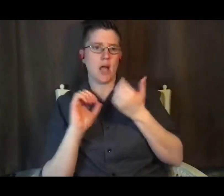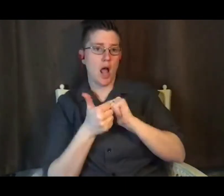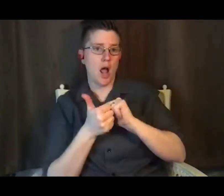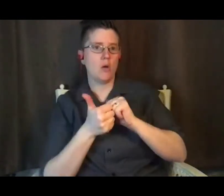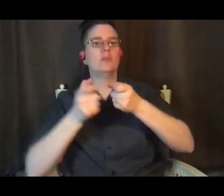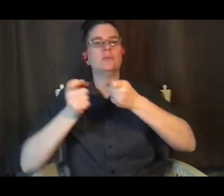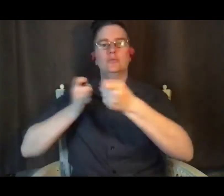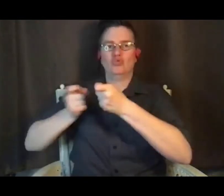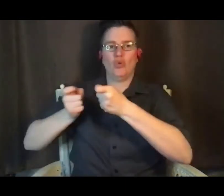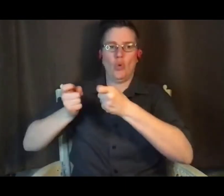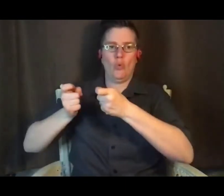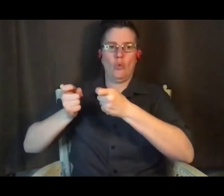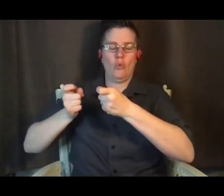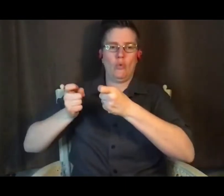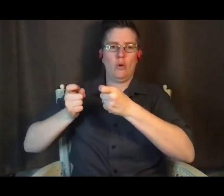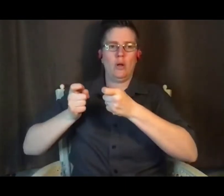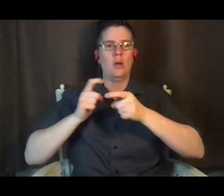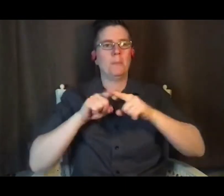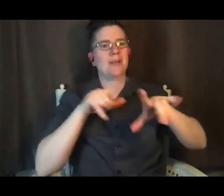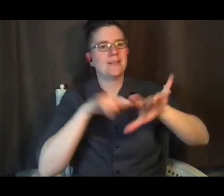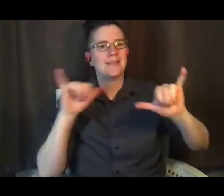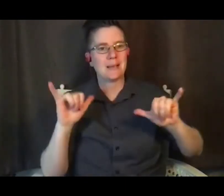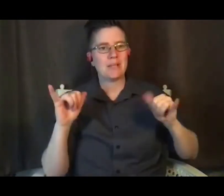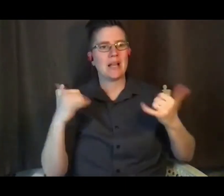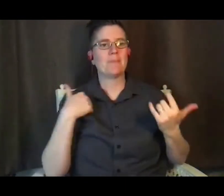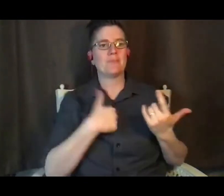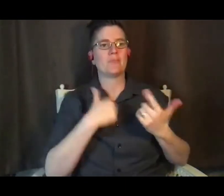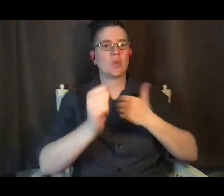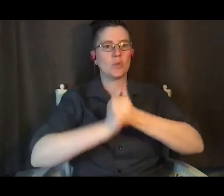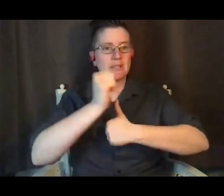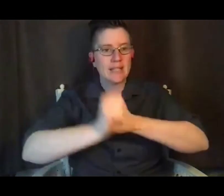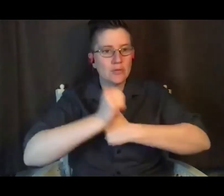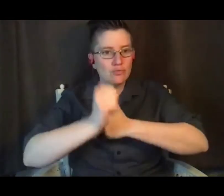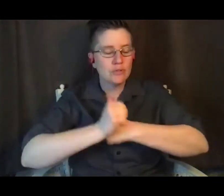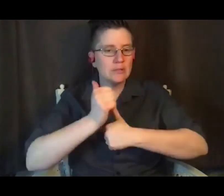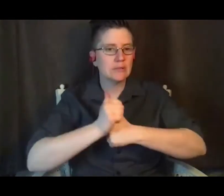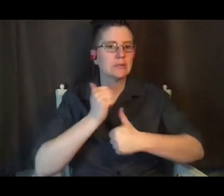but at the same time that we are dangerous and threatening and that all of those ideas